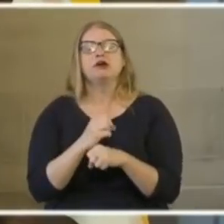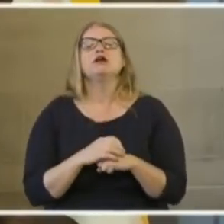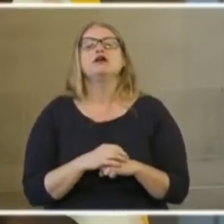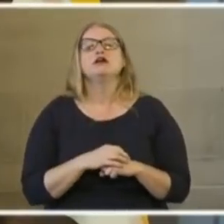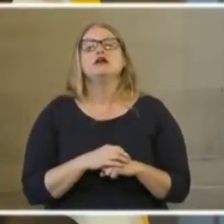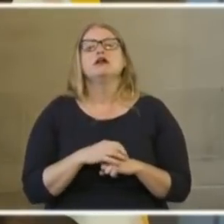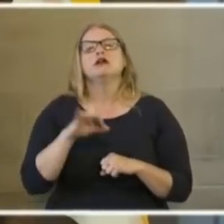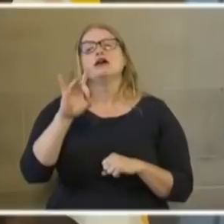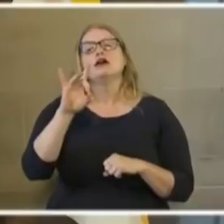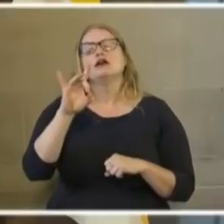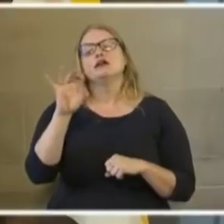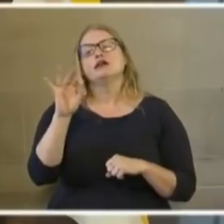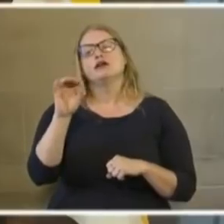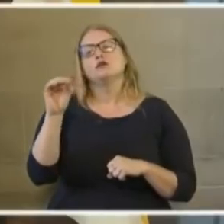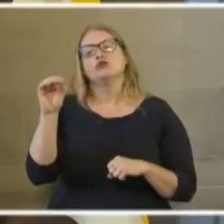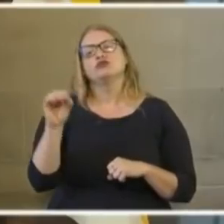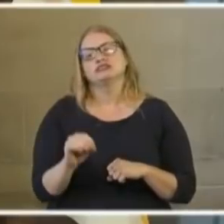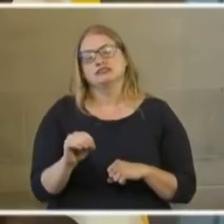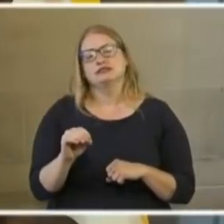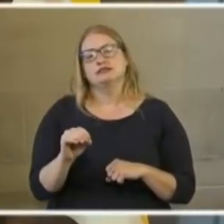OF THEIR CONTACTS. AND OUR PERSONAL PROTECTIVE EQUIPMENT